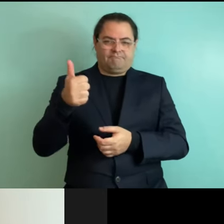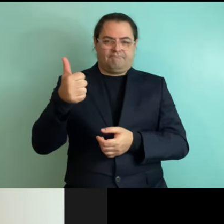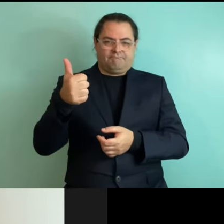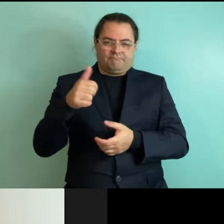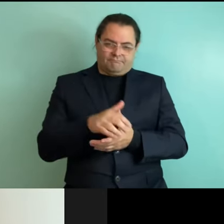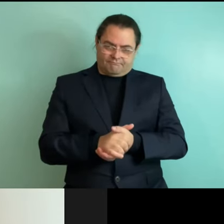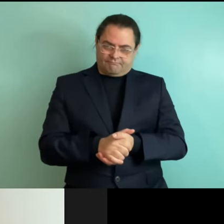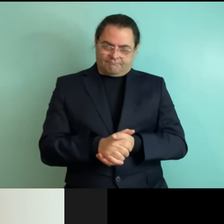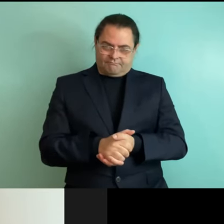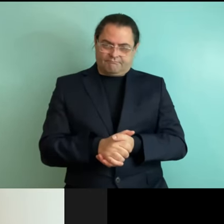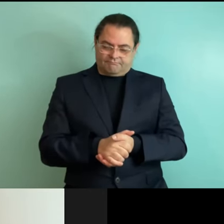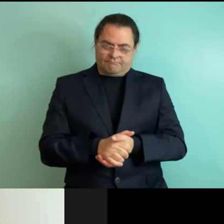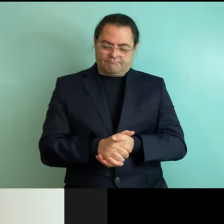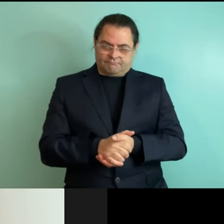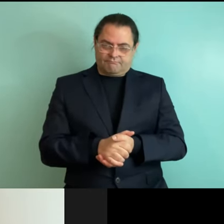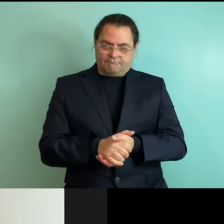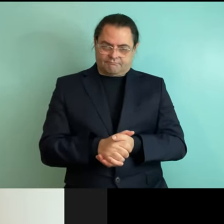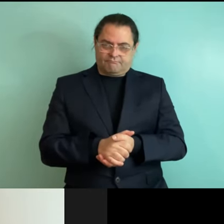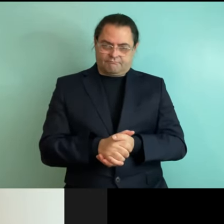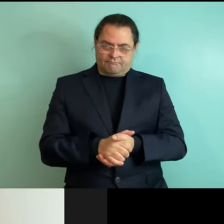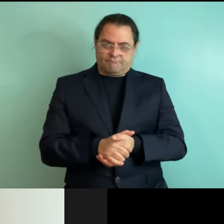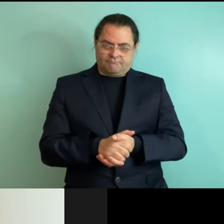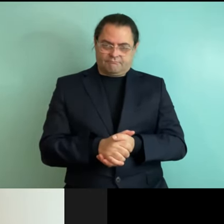11:18:18 You can hear me. 11:18:22 Okay.